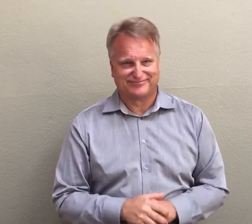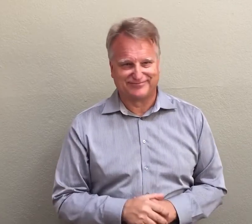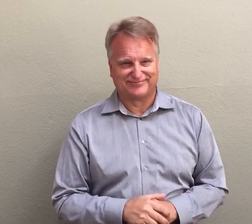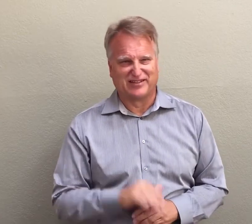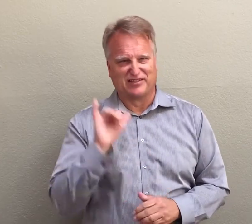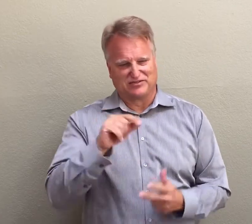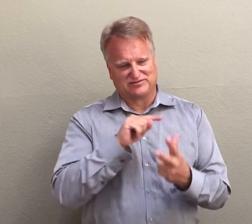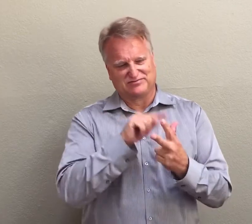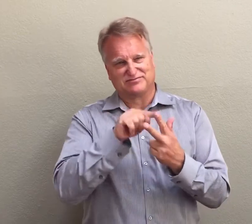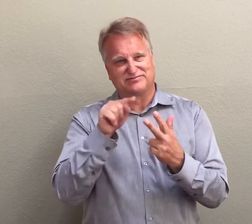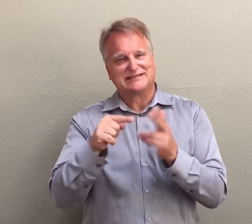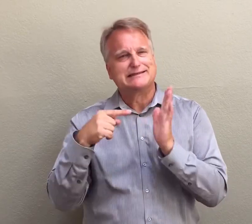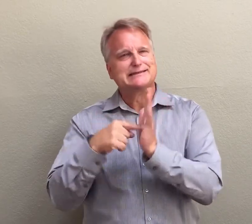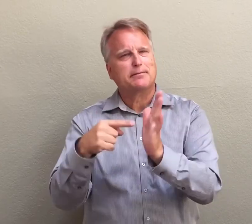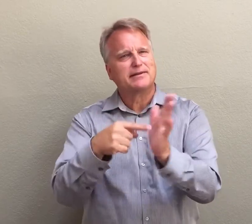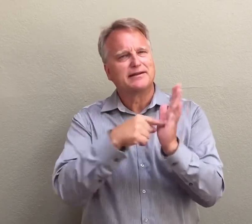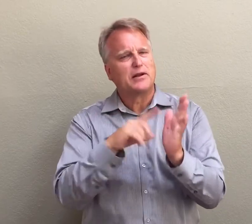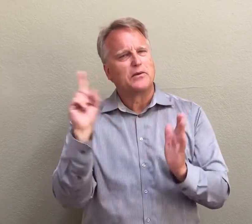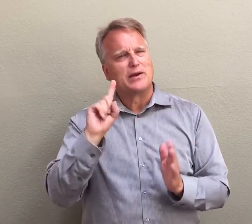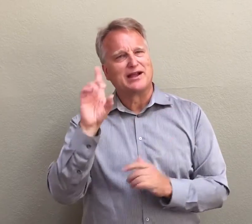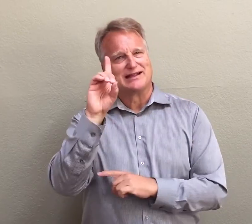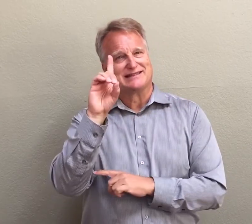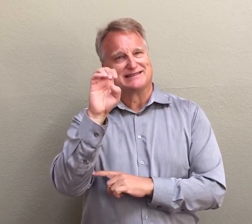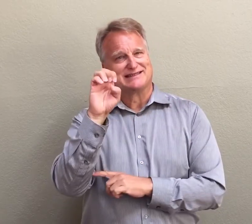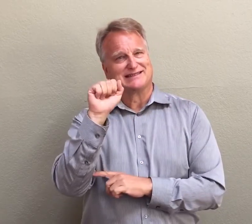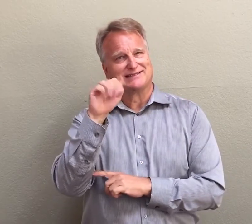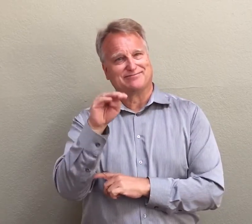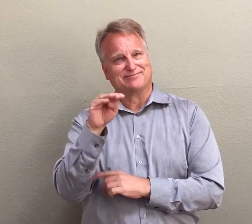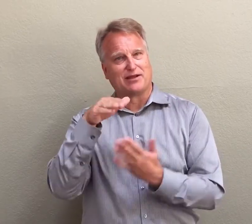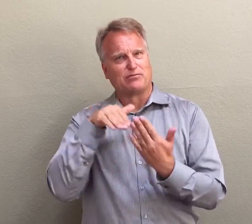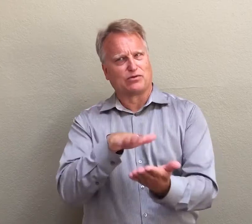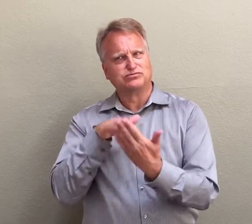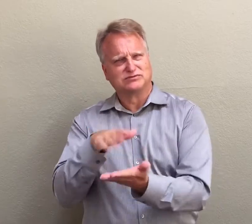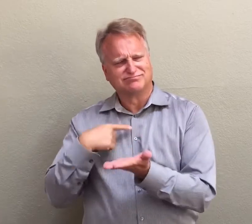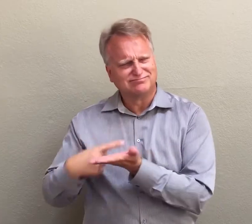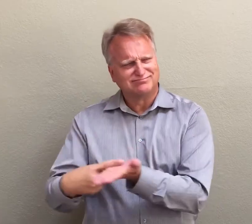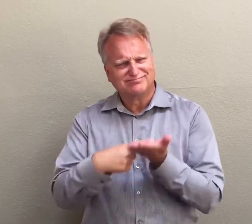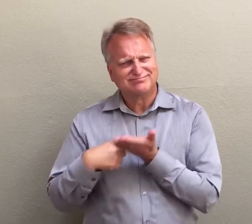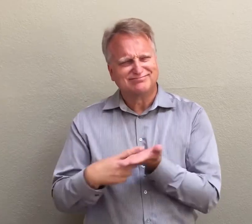These are examples of where DEAM approaches could be discussed